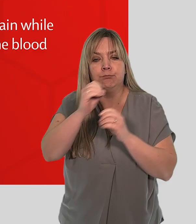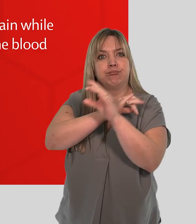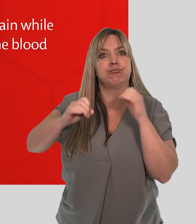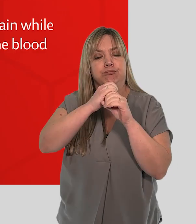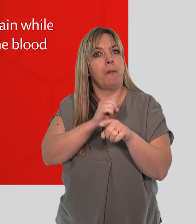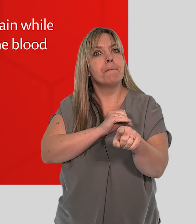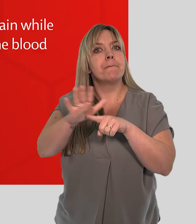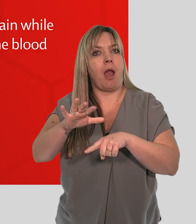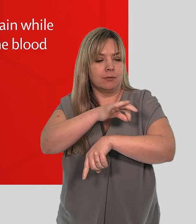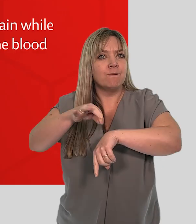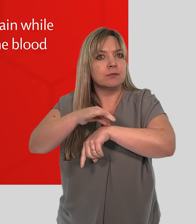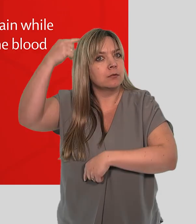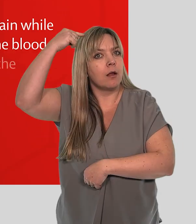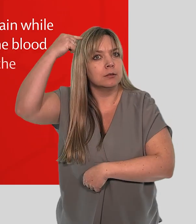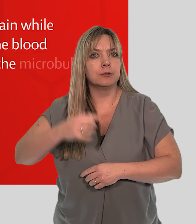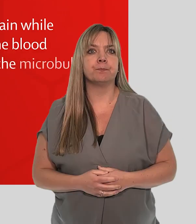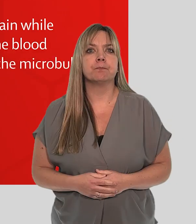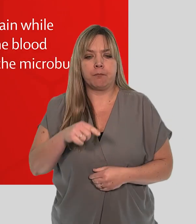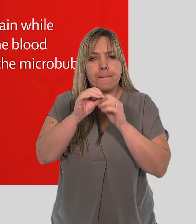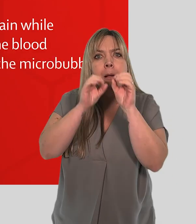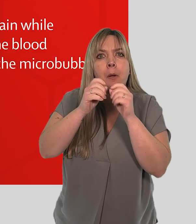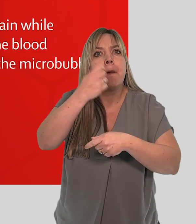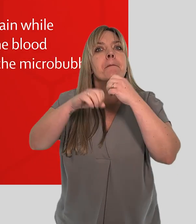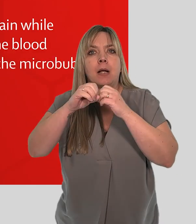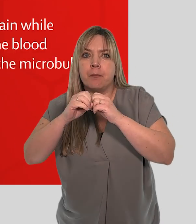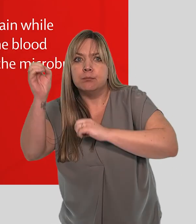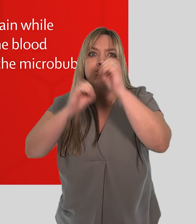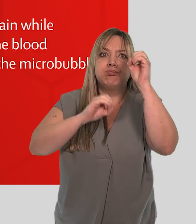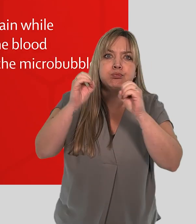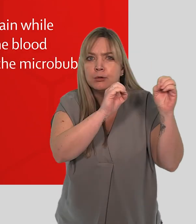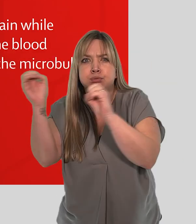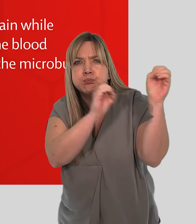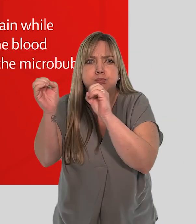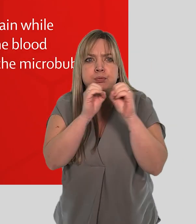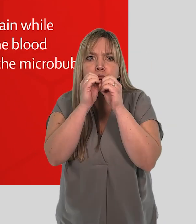These microbubbles then agitate, oscillate and cavitate, and transiently open the